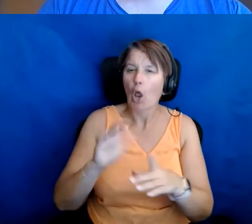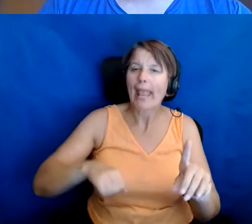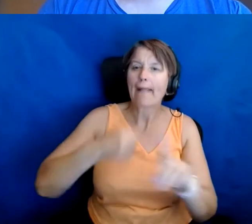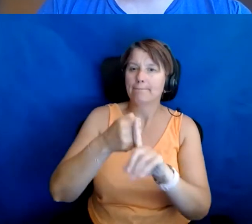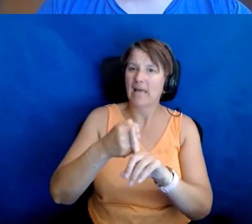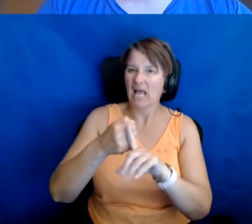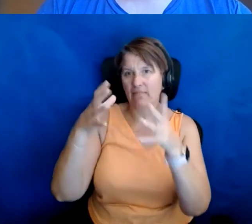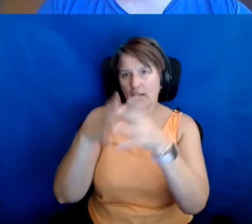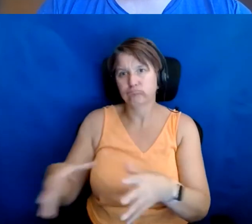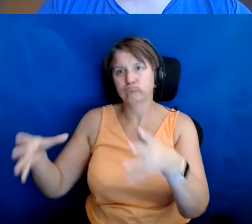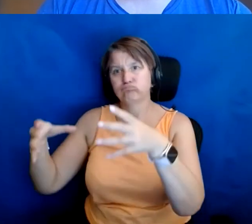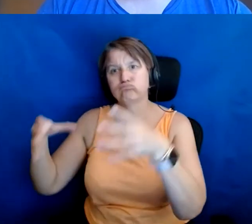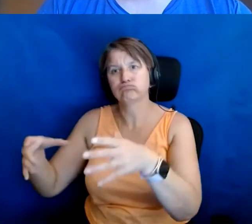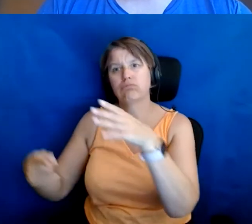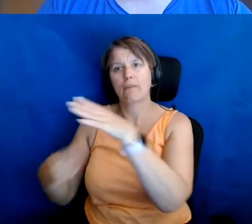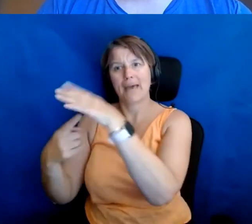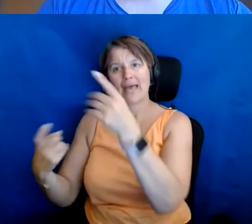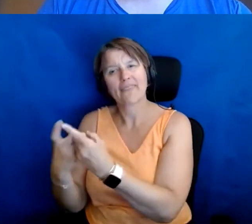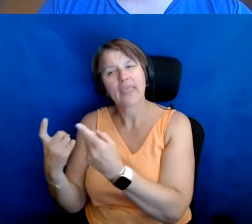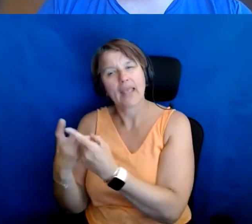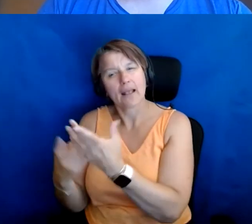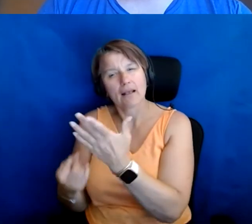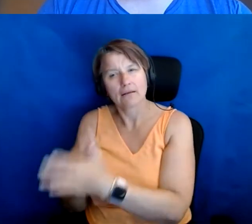If they do say it allows that kind of - it gets rid of